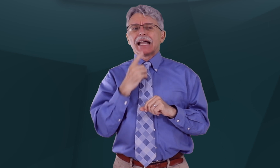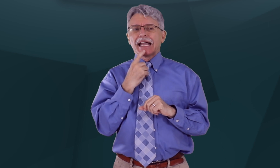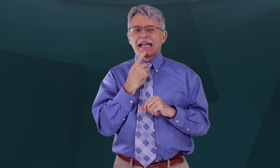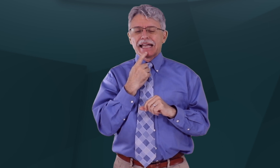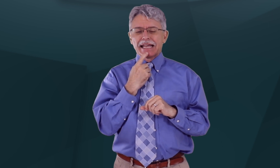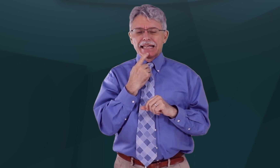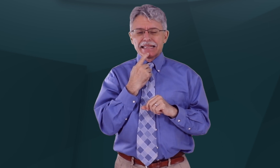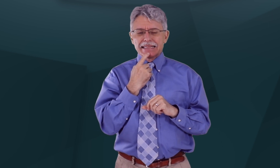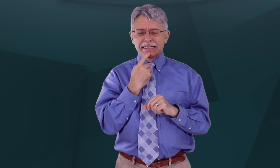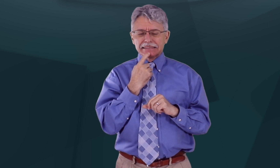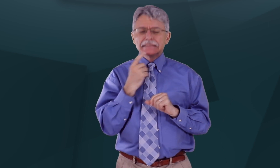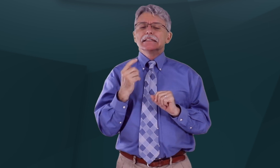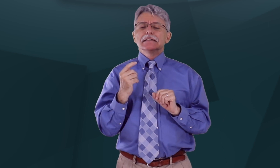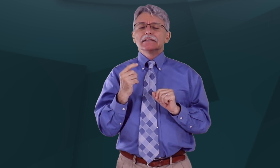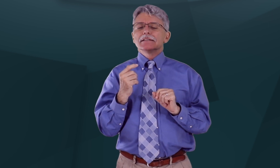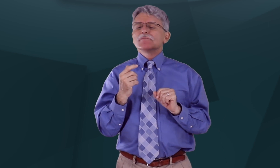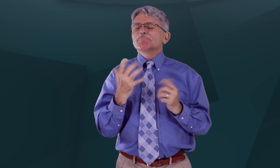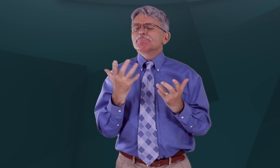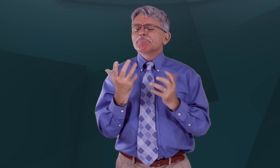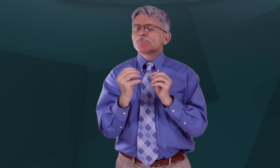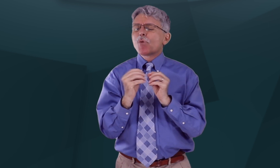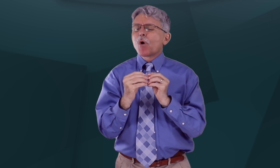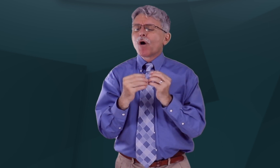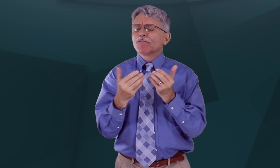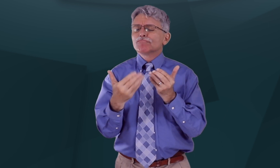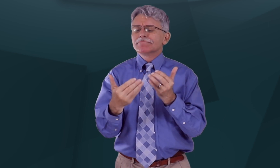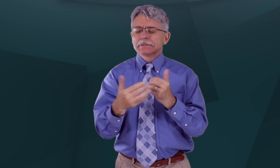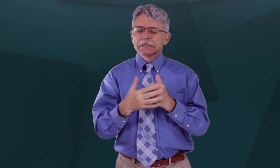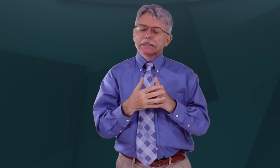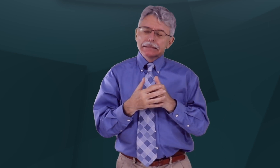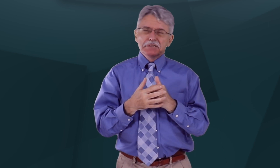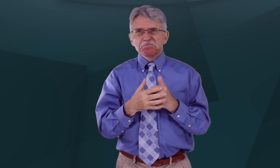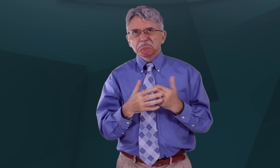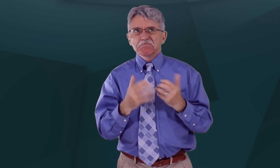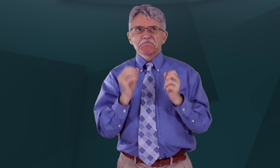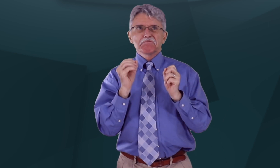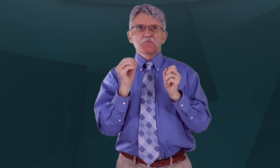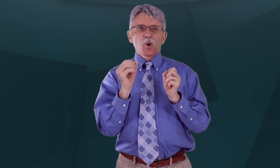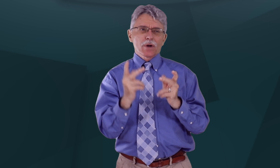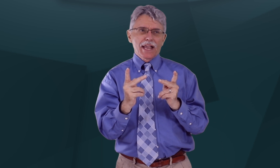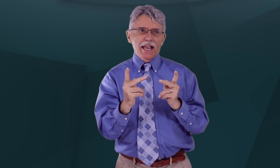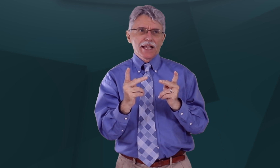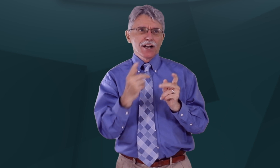And they said, well, let's be a little bit more specific. So -- all right.